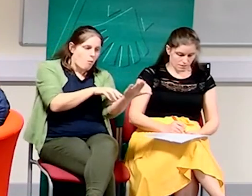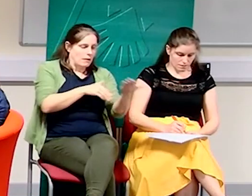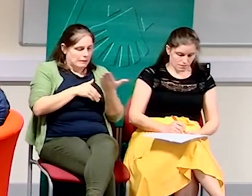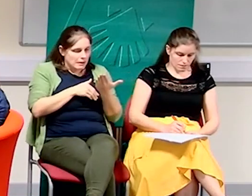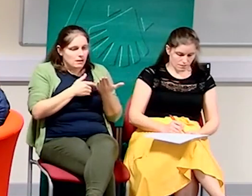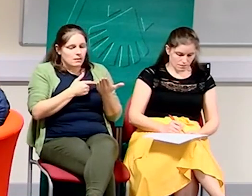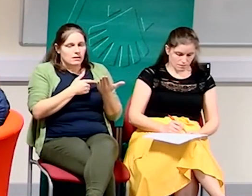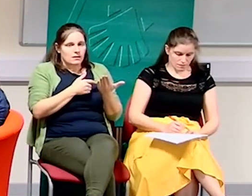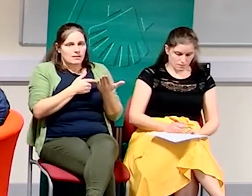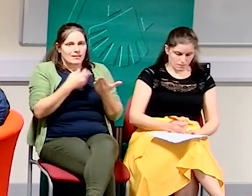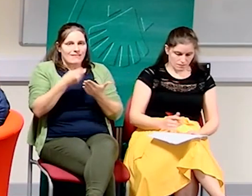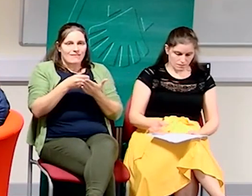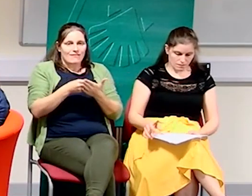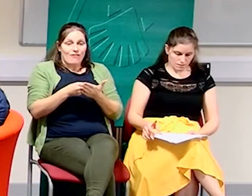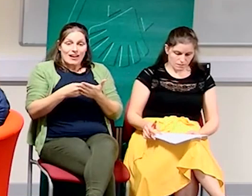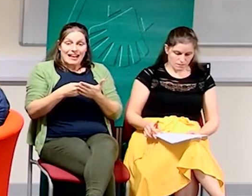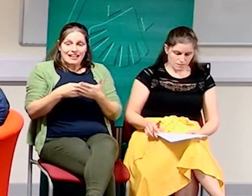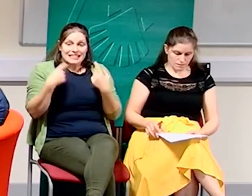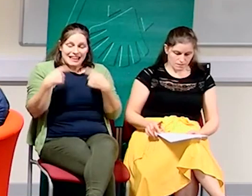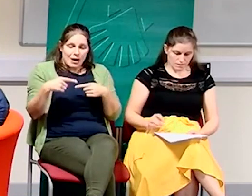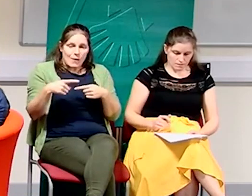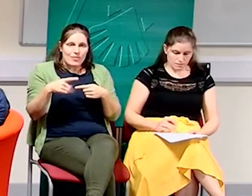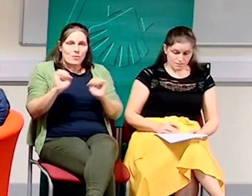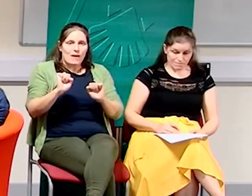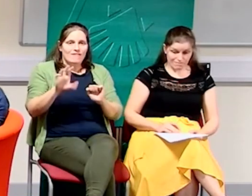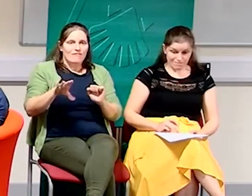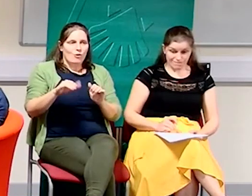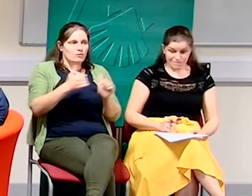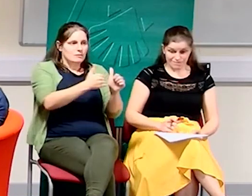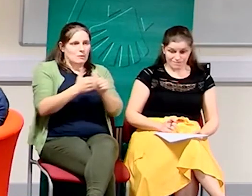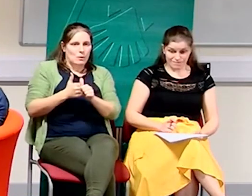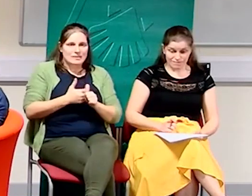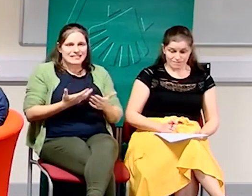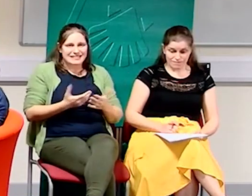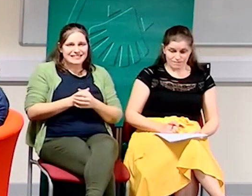student finance to approve the report and then wait and get all the support in place um and get